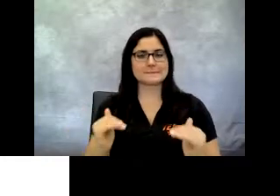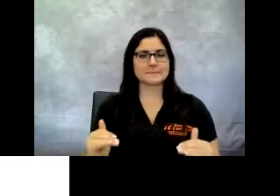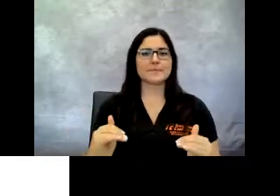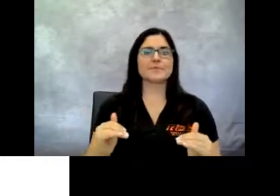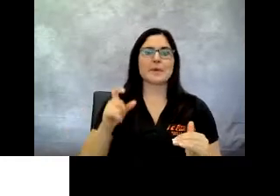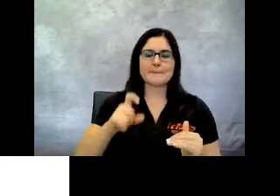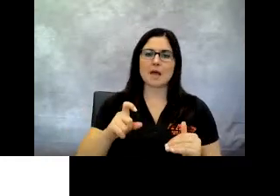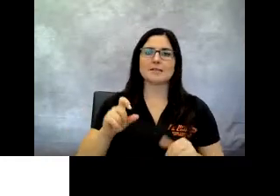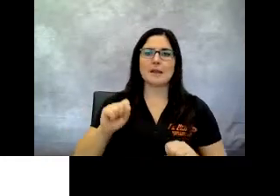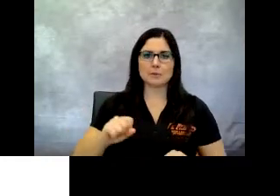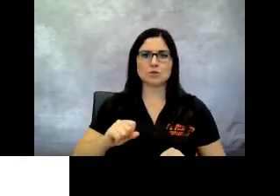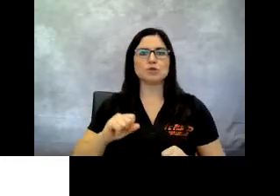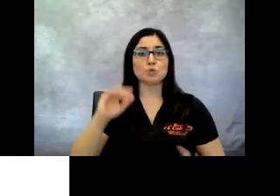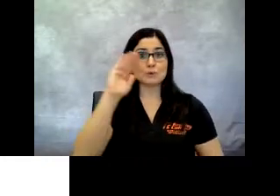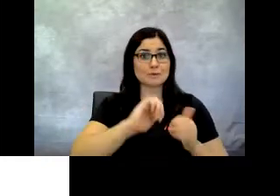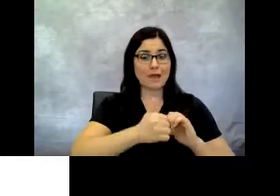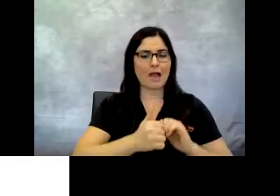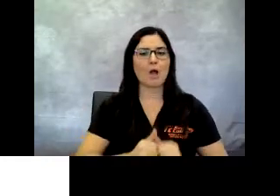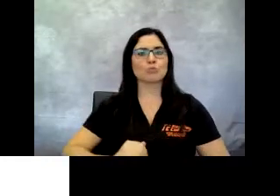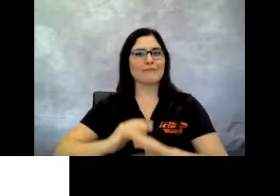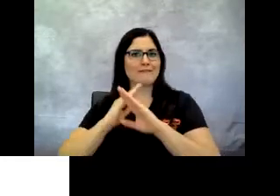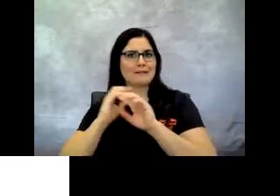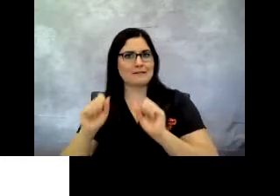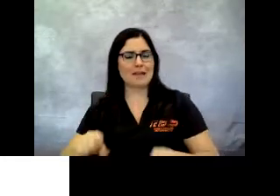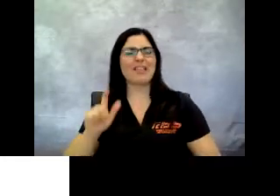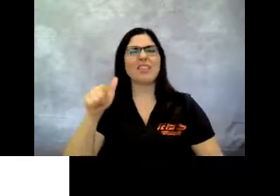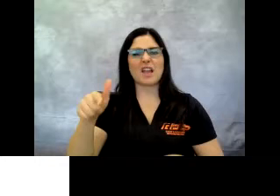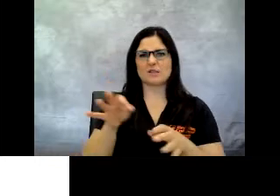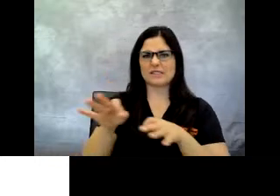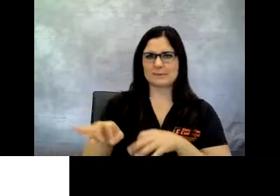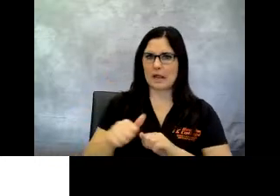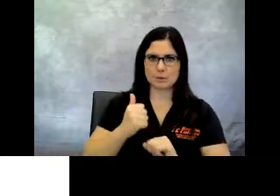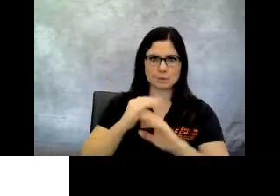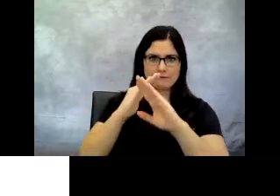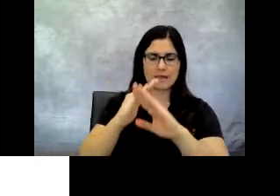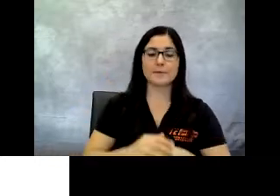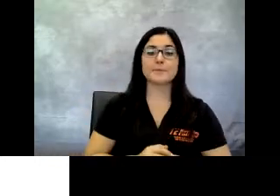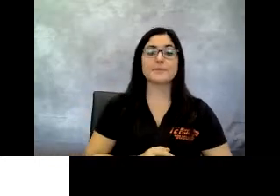We'll learn more about that later when Natalia presents on that. You know, launch wellness campaigns